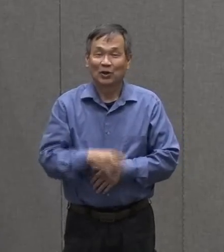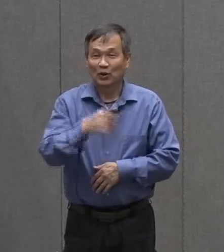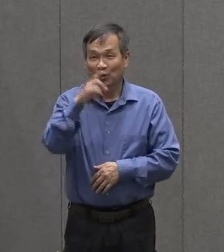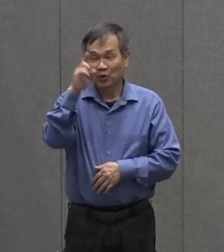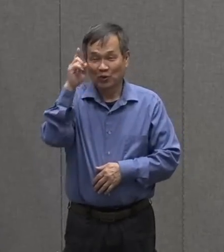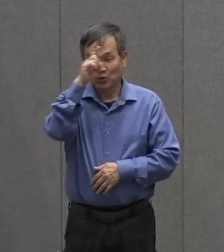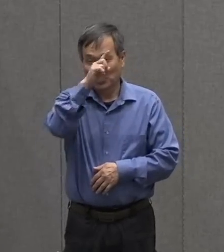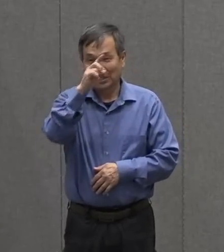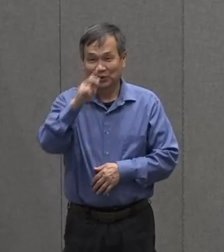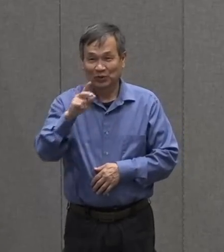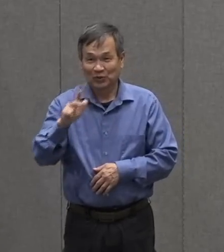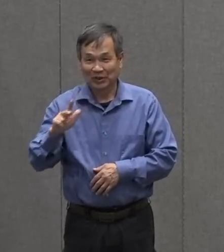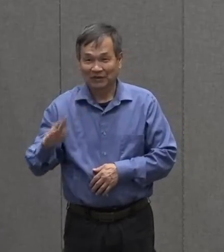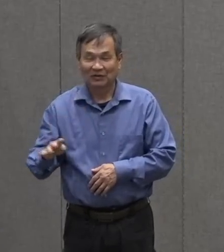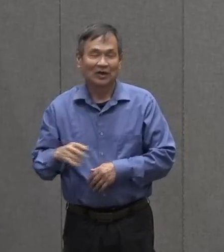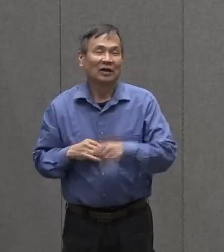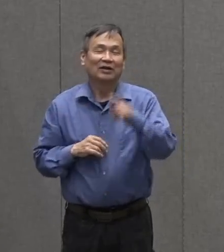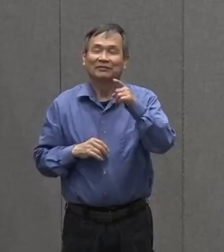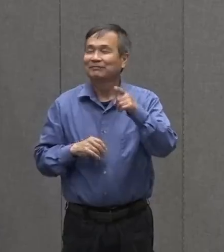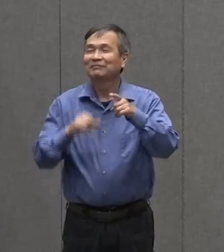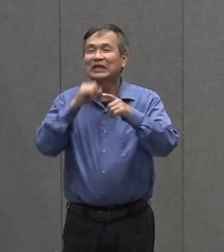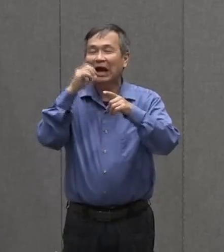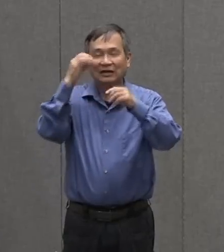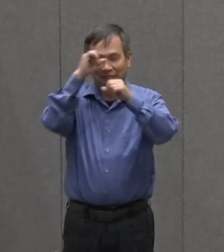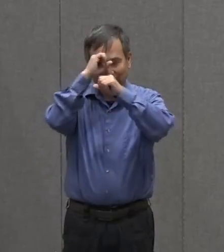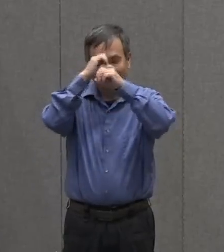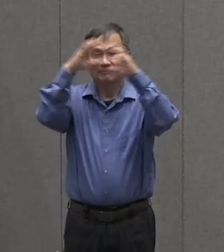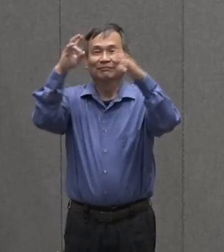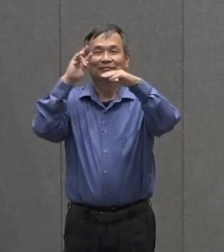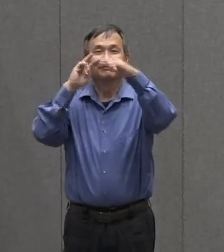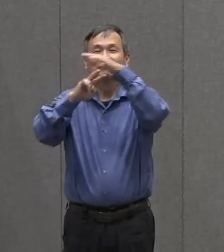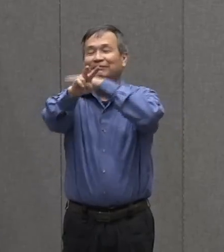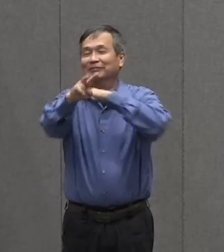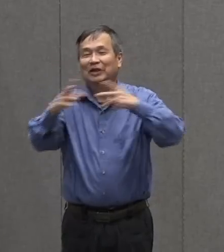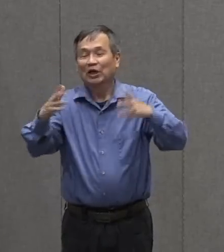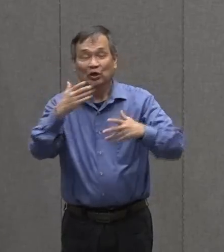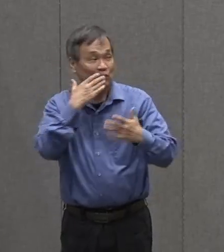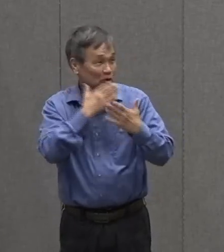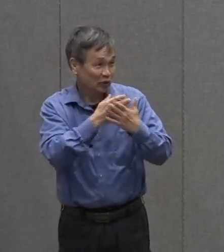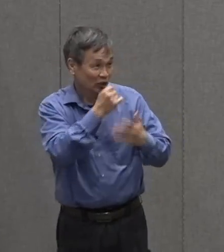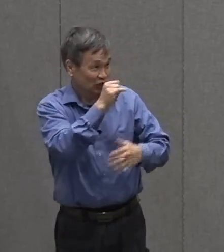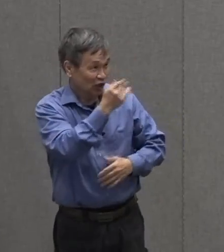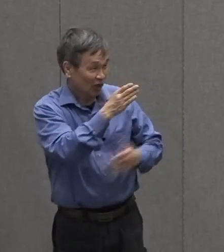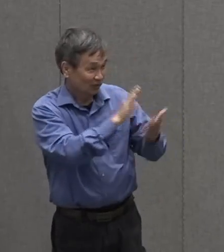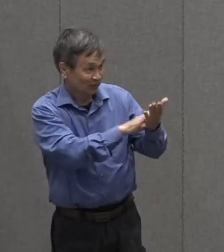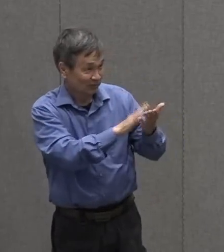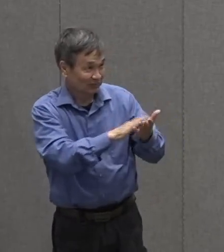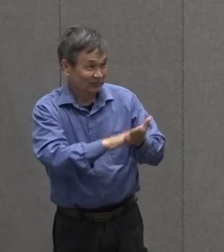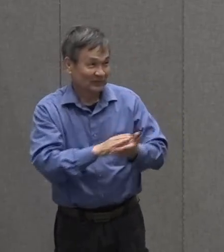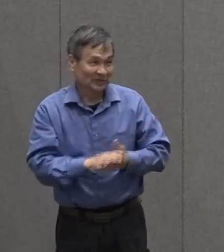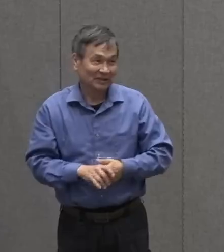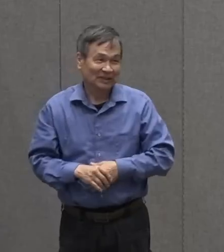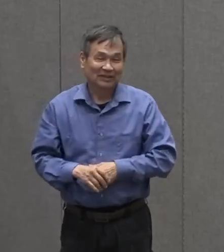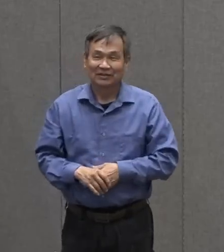Not looking far enough ahead. Good job. Thank you very much Mrs. Sears. Air ten.